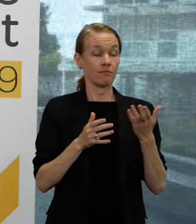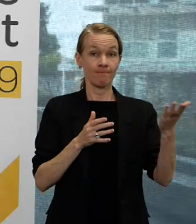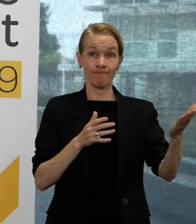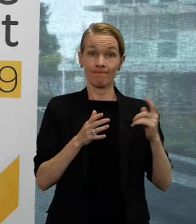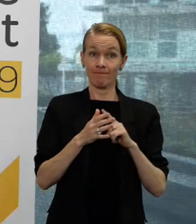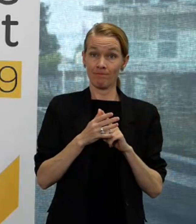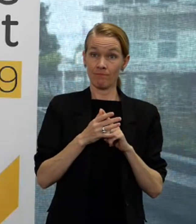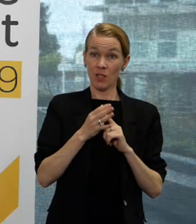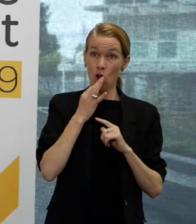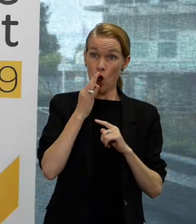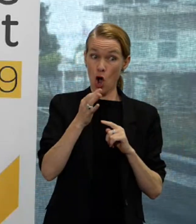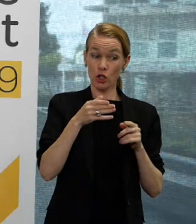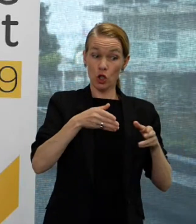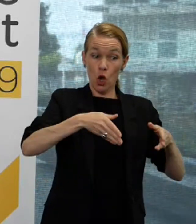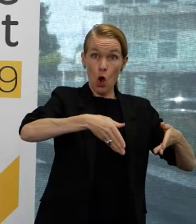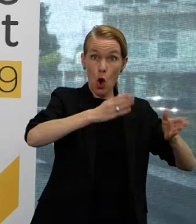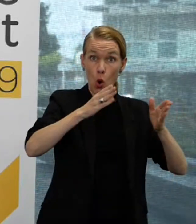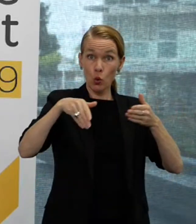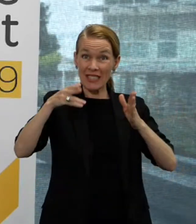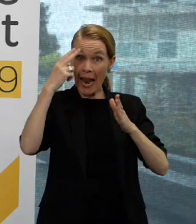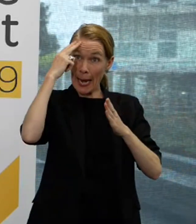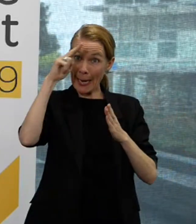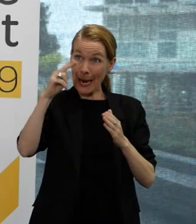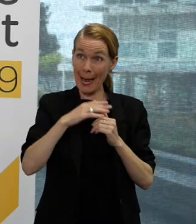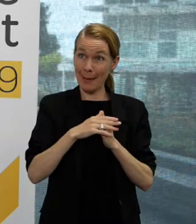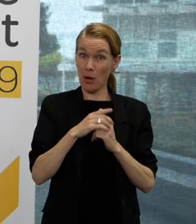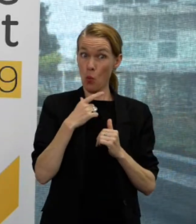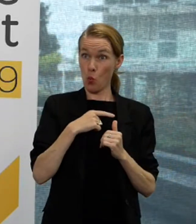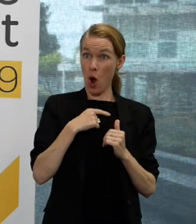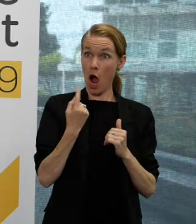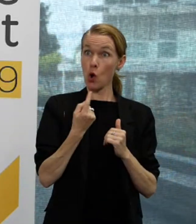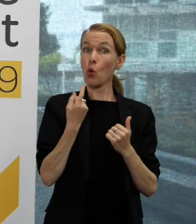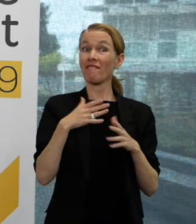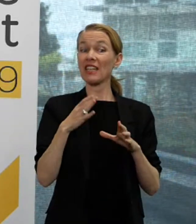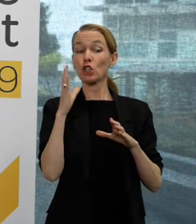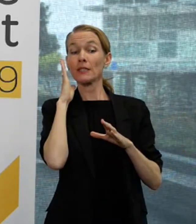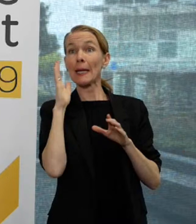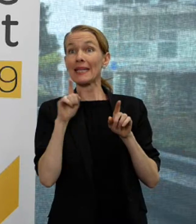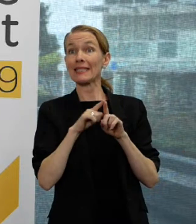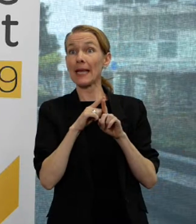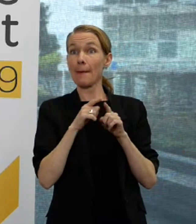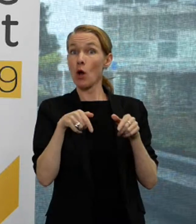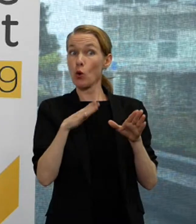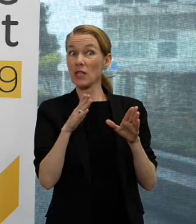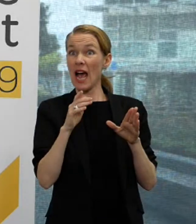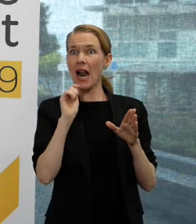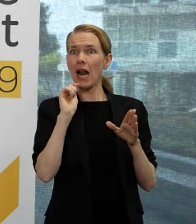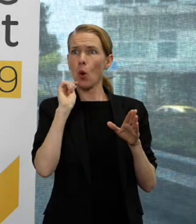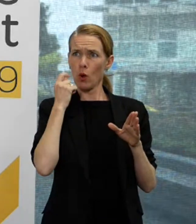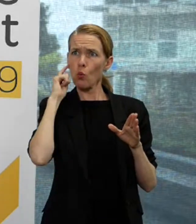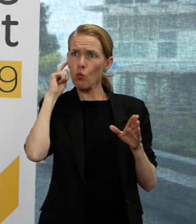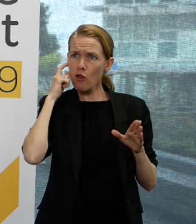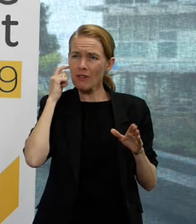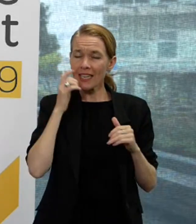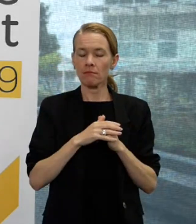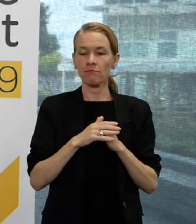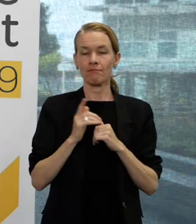Look, I don't have the names of those places here with me. But we will be making that available, and also using the NZ COVID Tracer